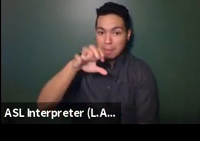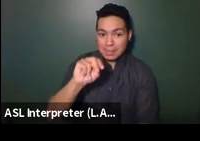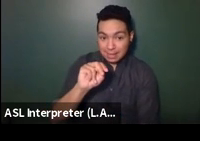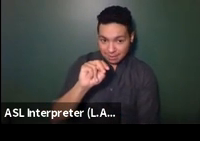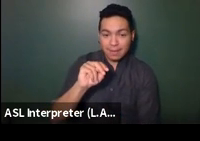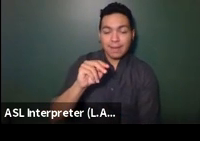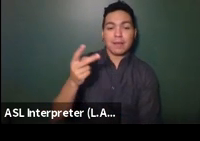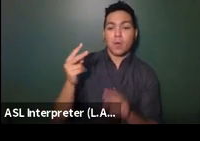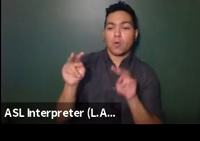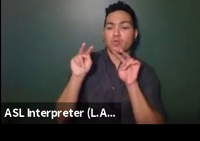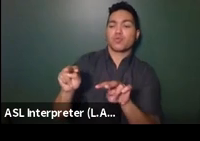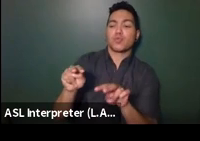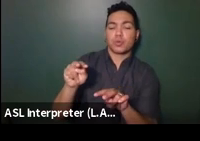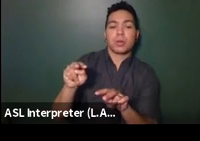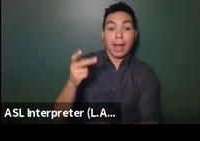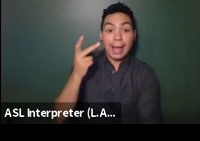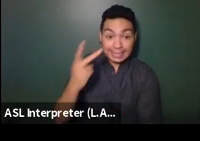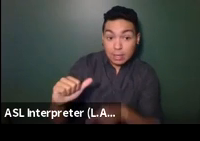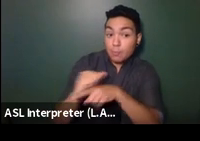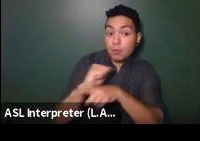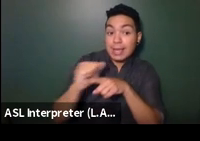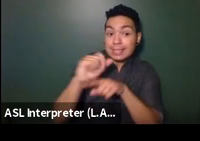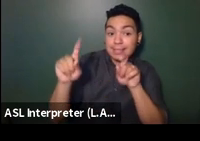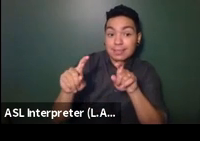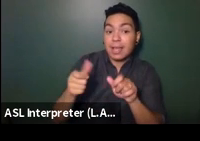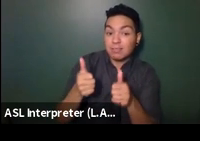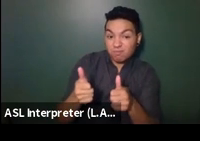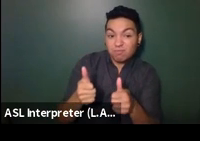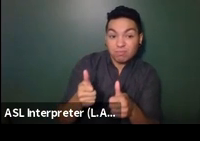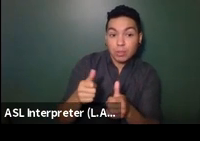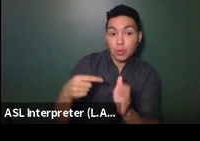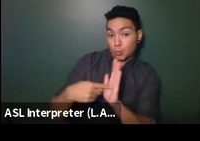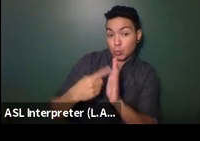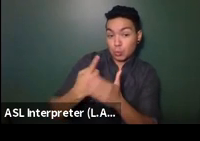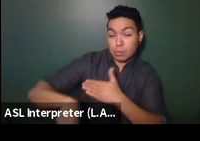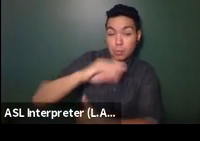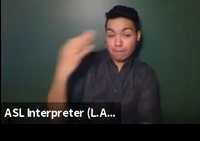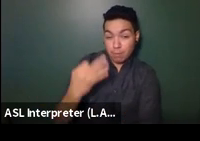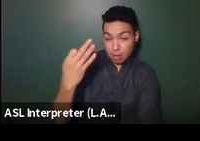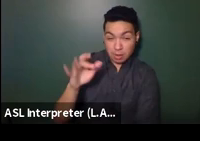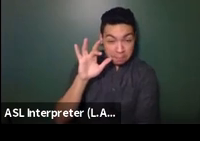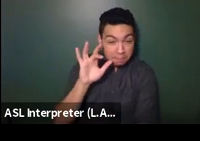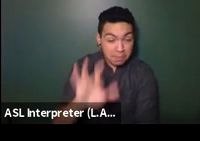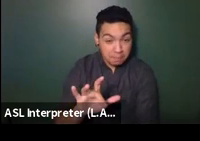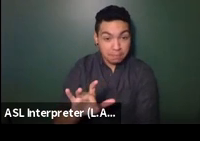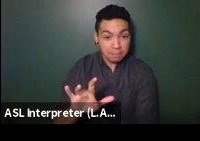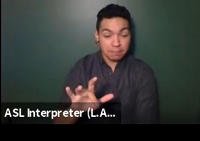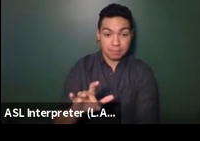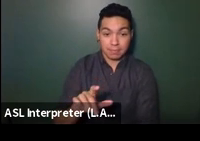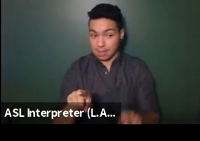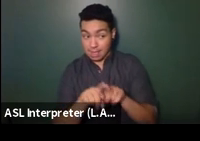ESD 189 - Amy Colburn: So I can see that there's a practice test and it's due next Friday. So if I click on this, because as a teacher I disabled it